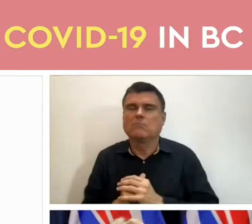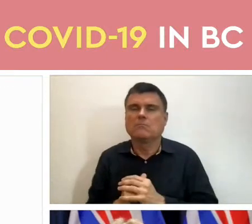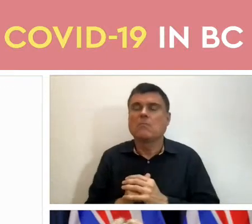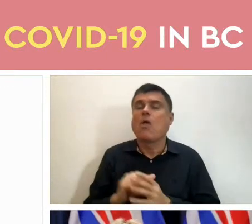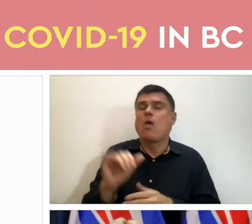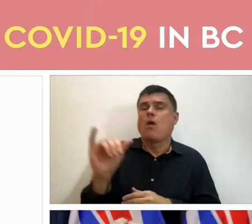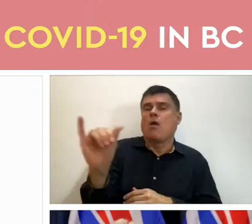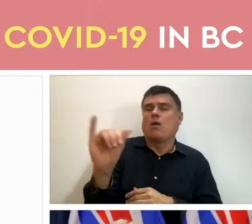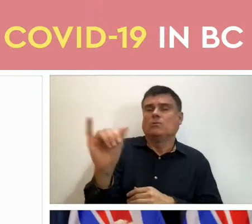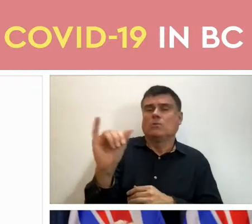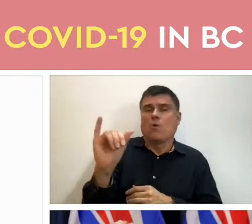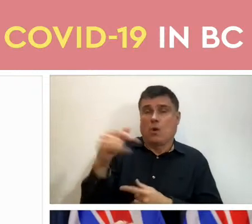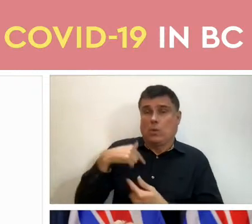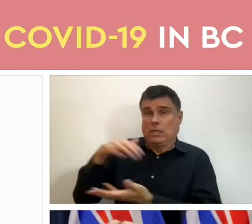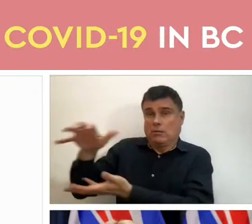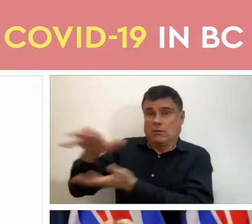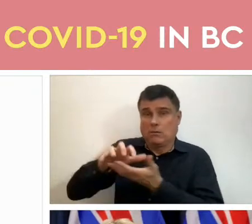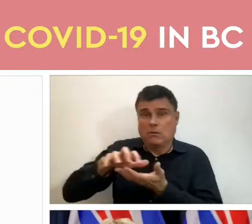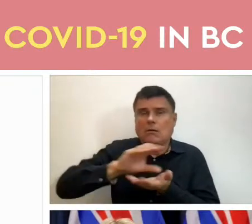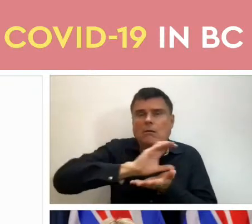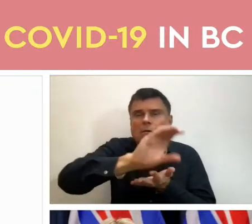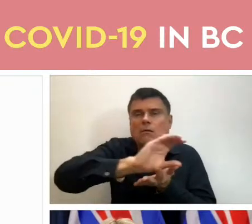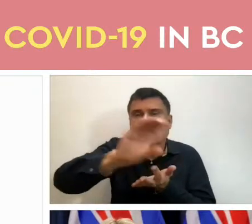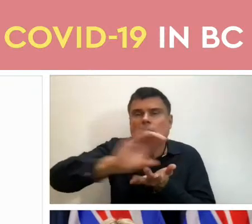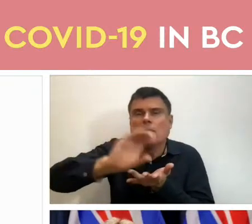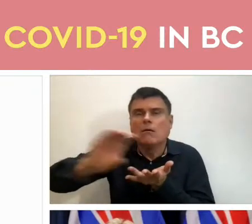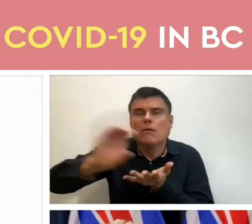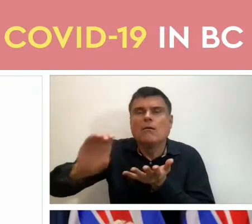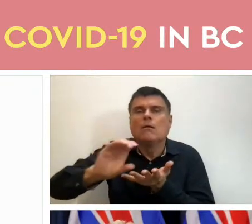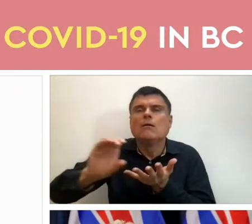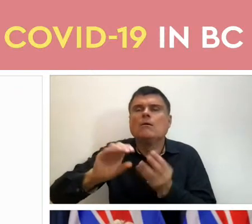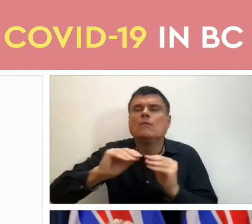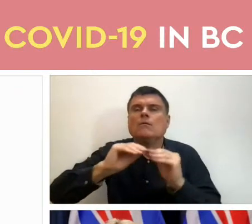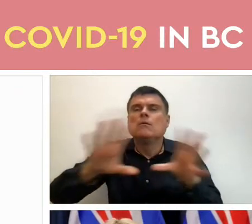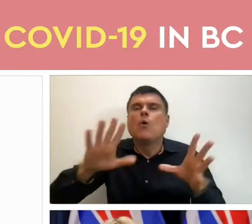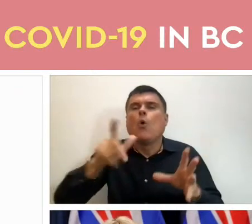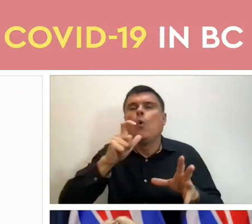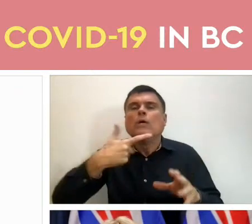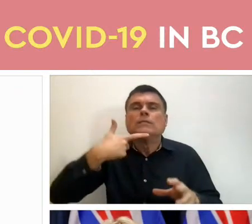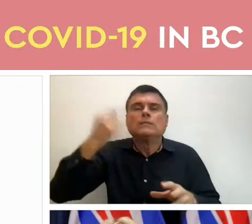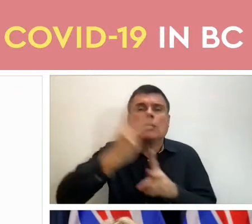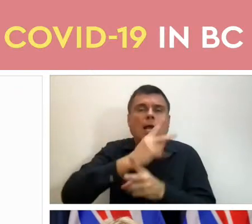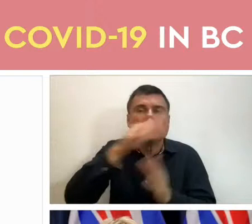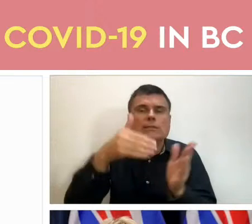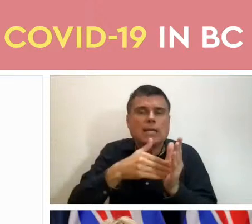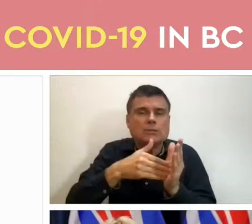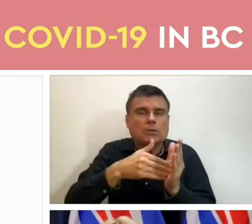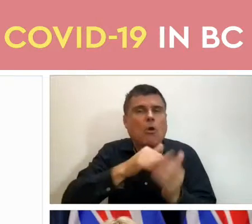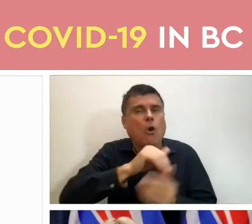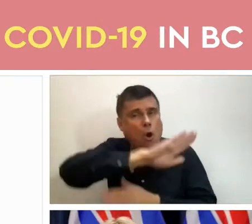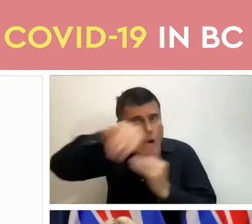higher numbers to long-term care to all long-term care facilities